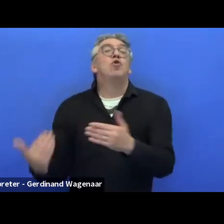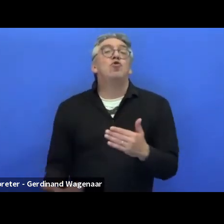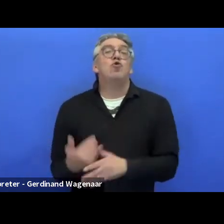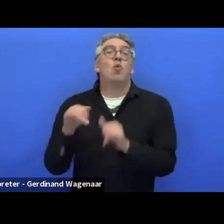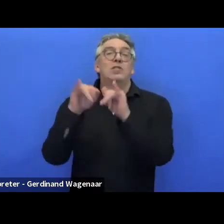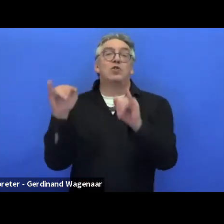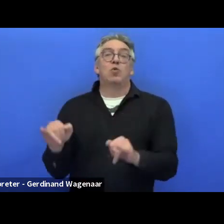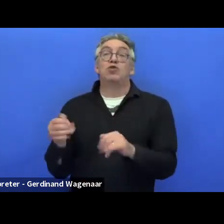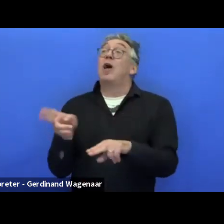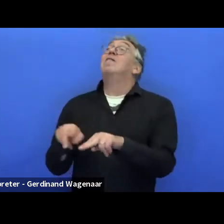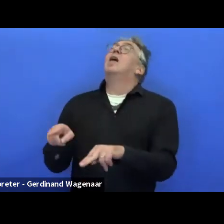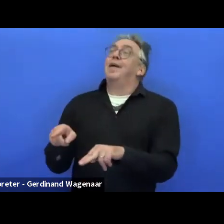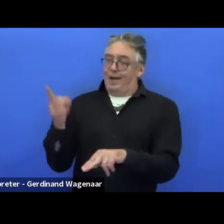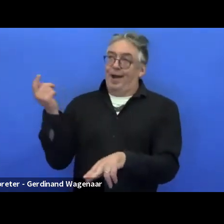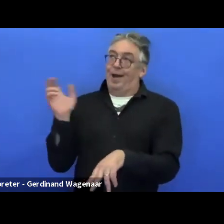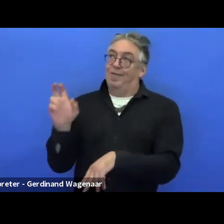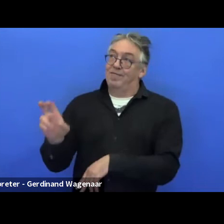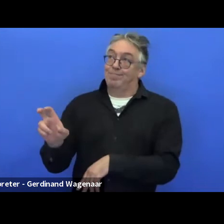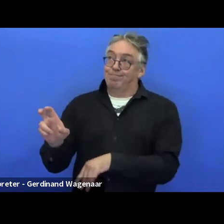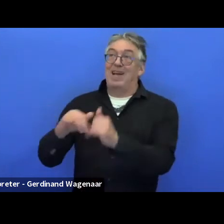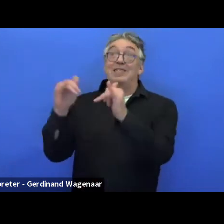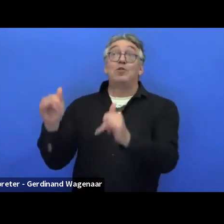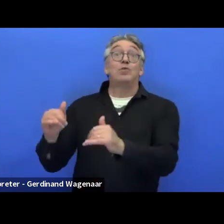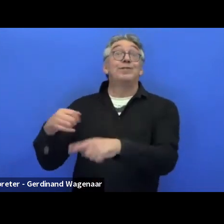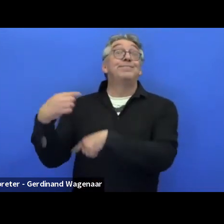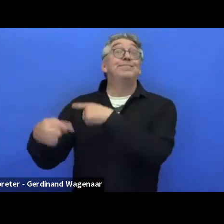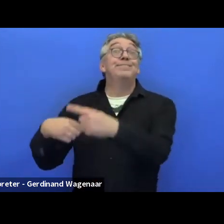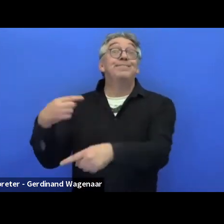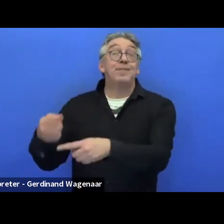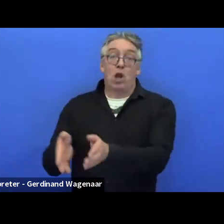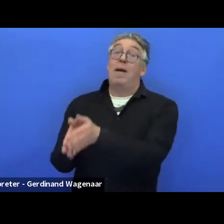Based on those teo complaints, in both cases,